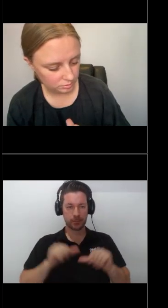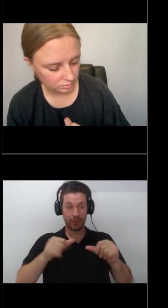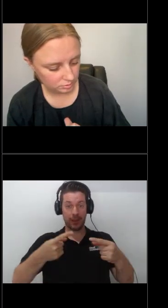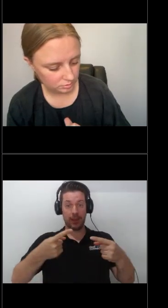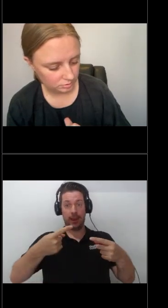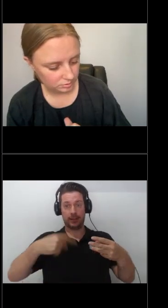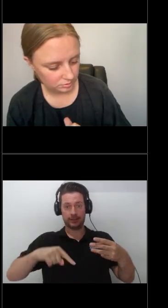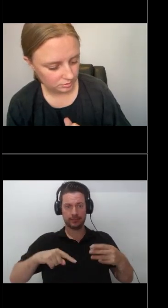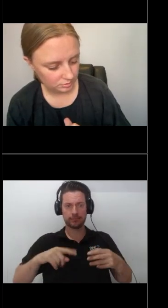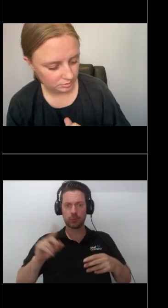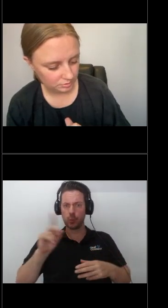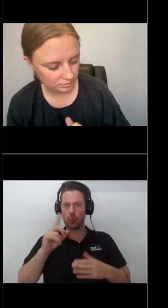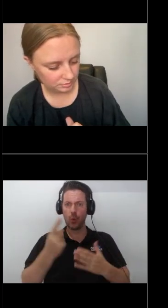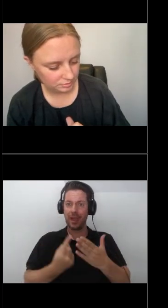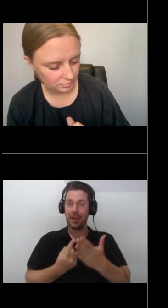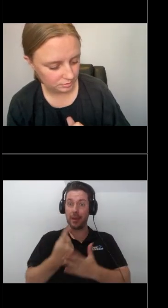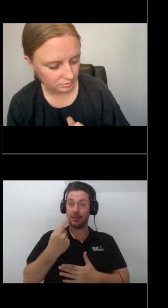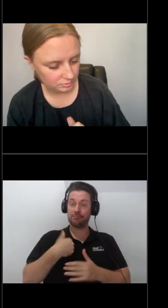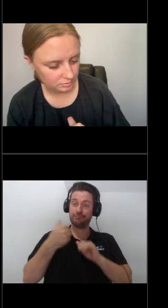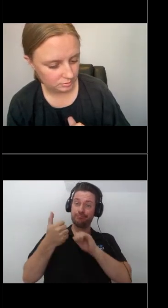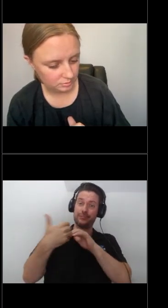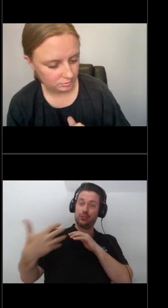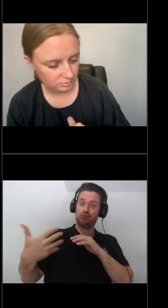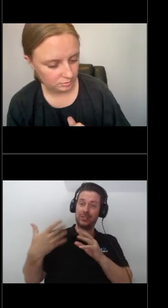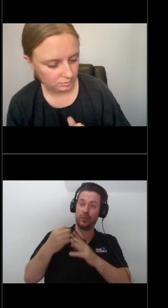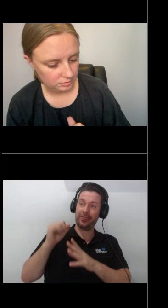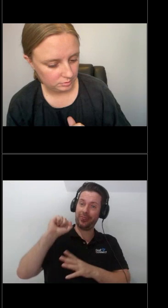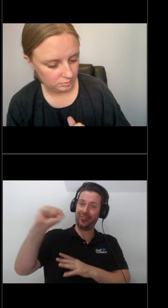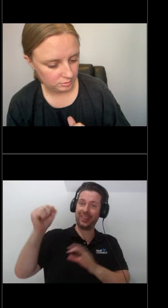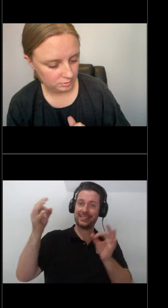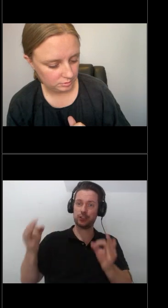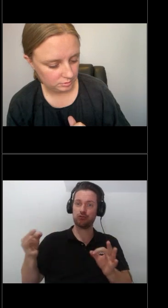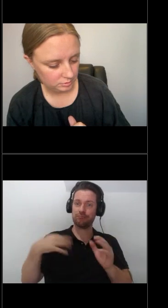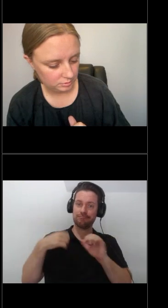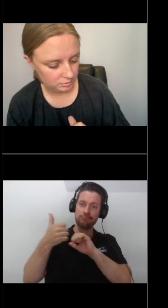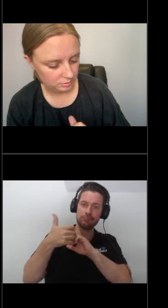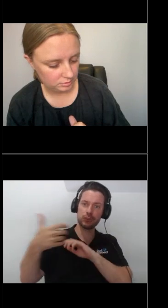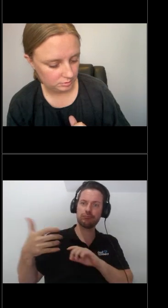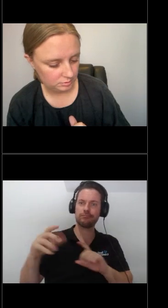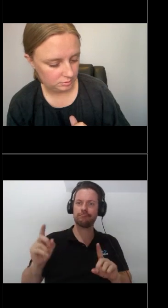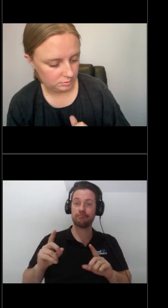if you disagree with the mental health court decision? It happens.